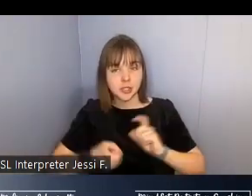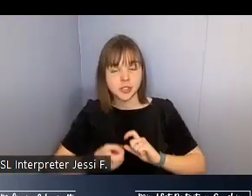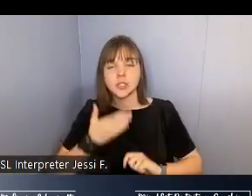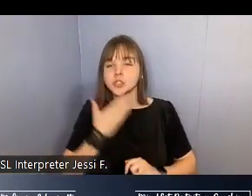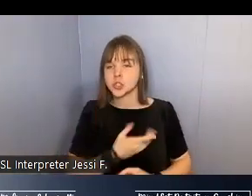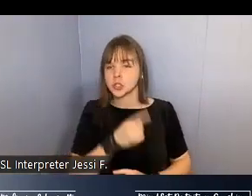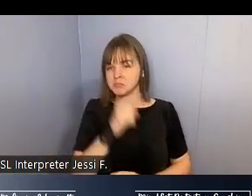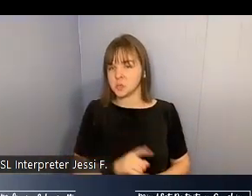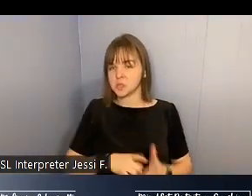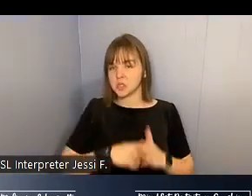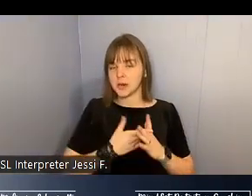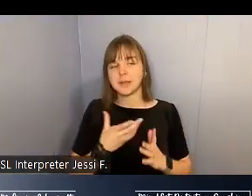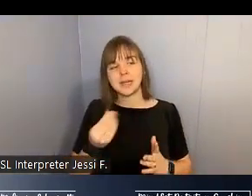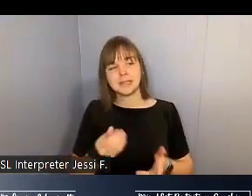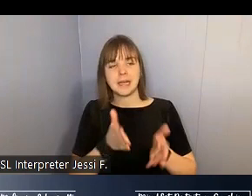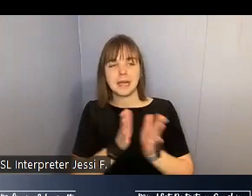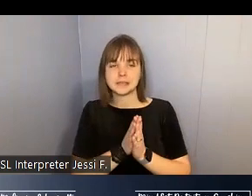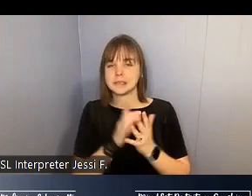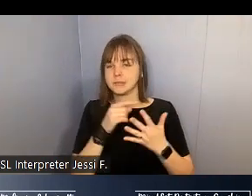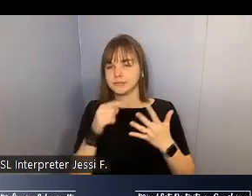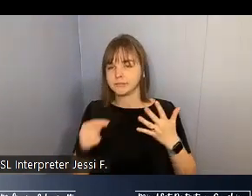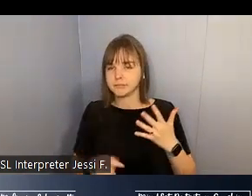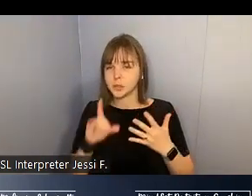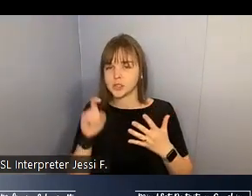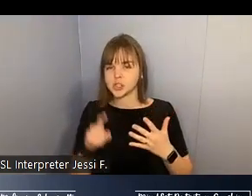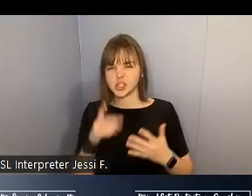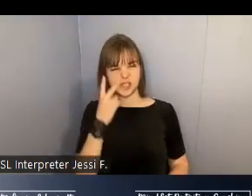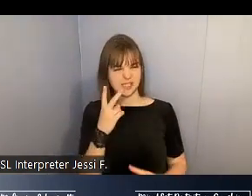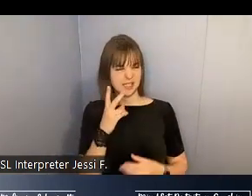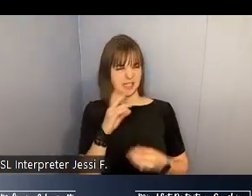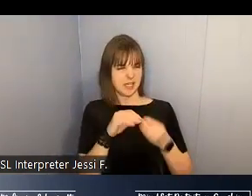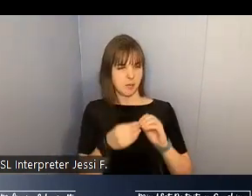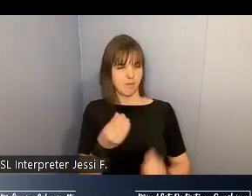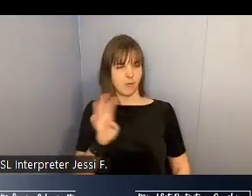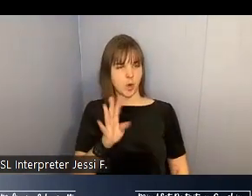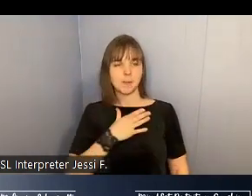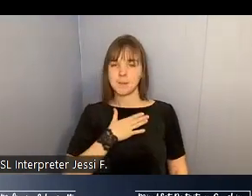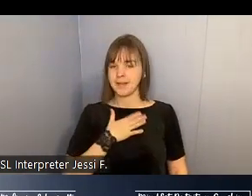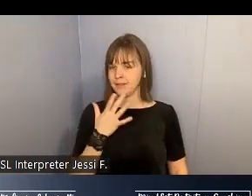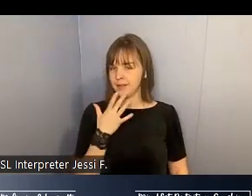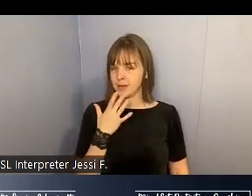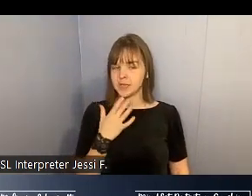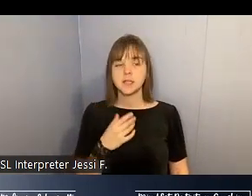The one I really love is question number 4. I go through this what many of my clients. Two columns-- what's good about changing?